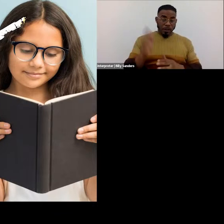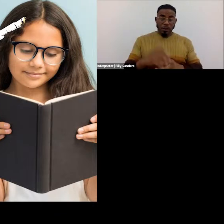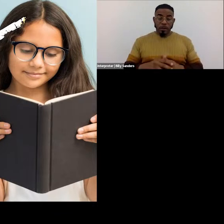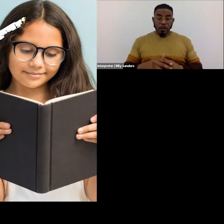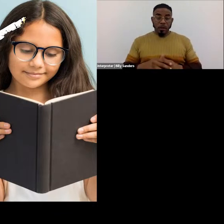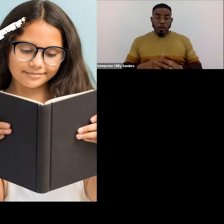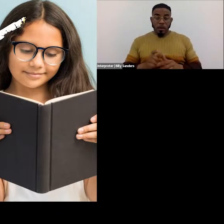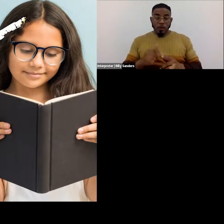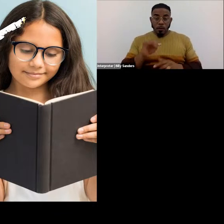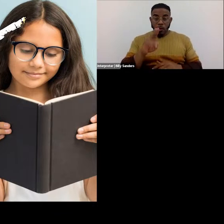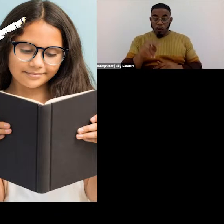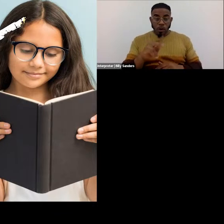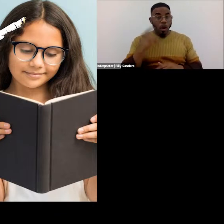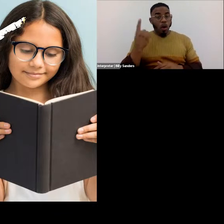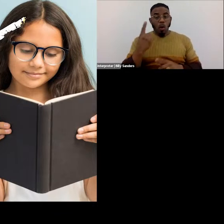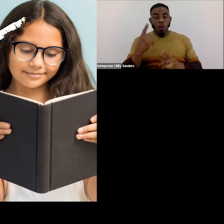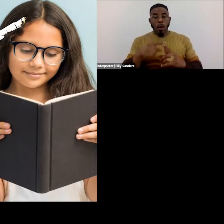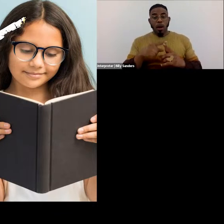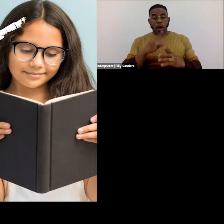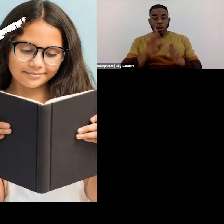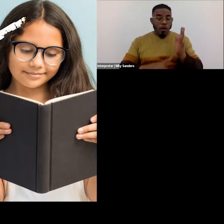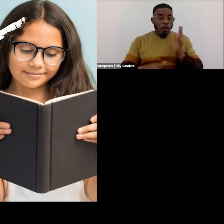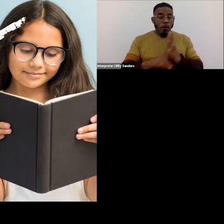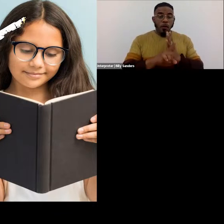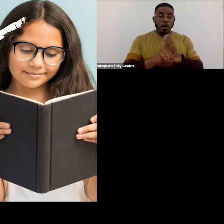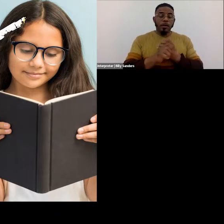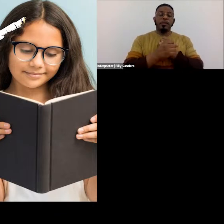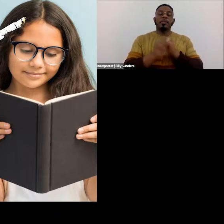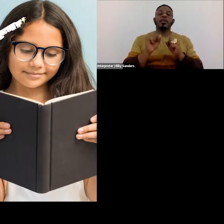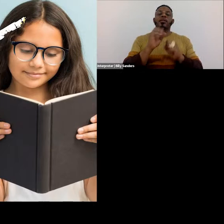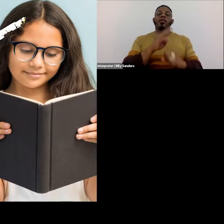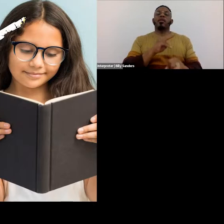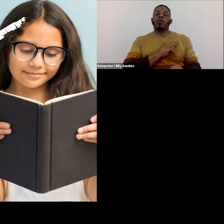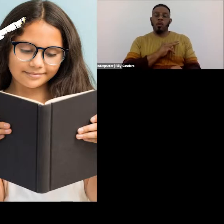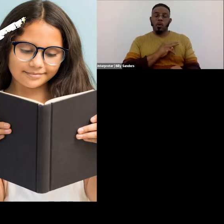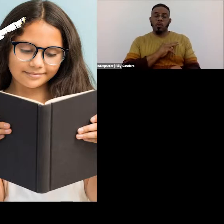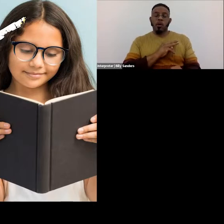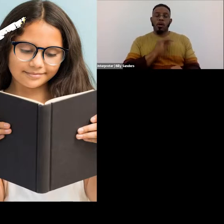the union is always at the forefront of the safety and morals of the minor.